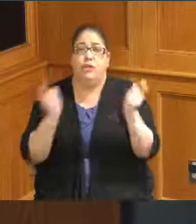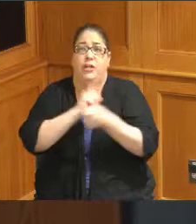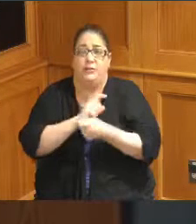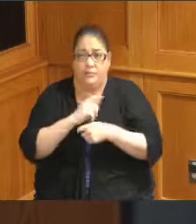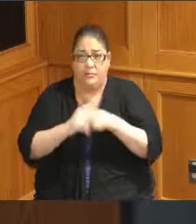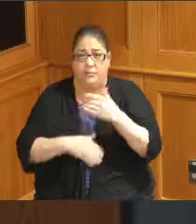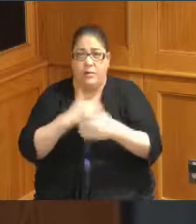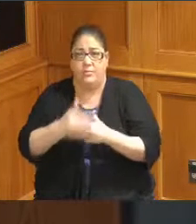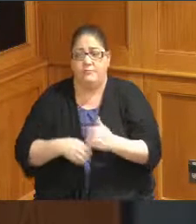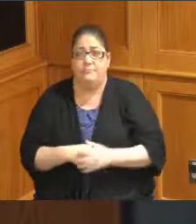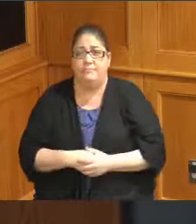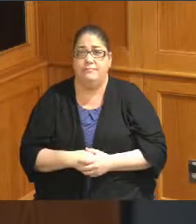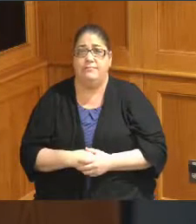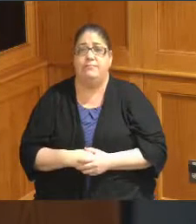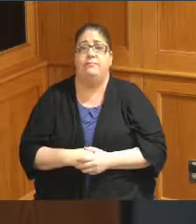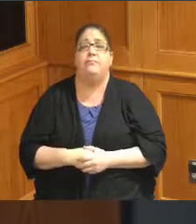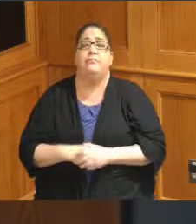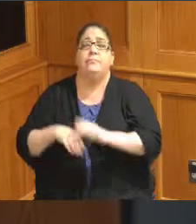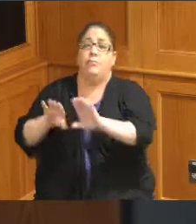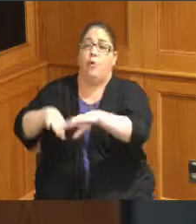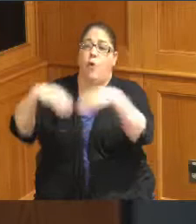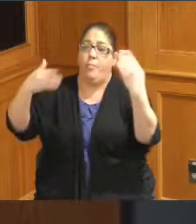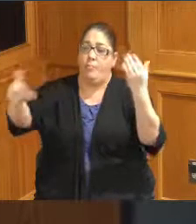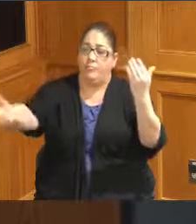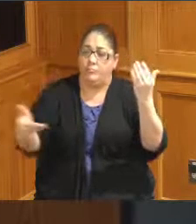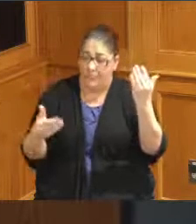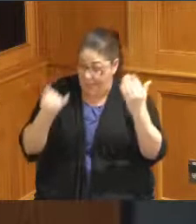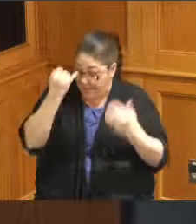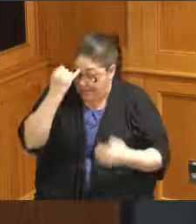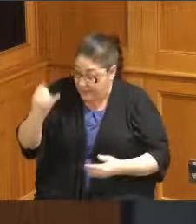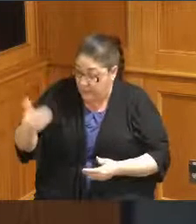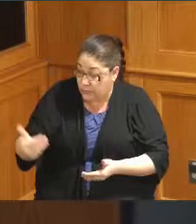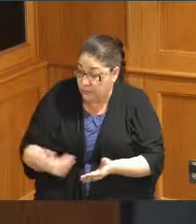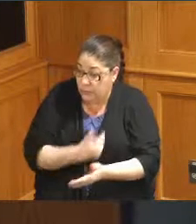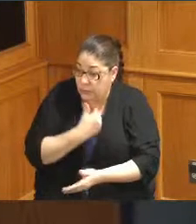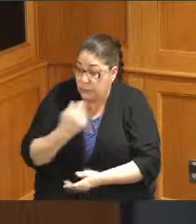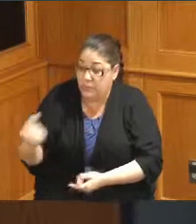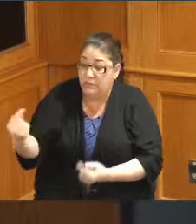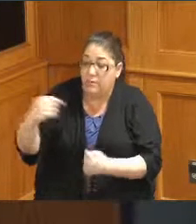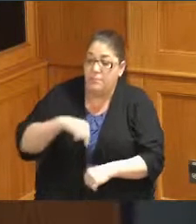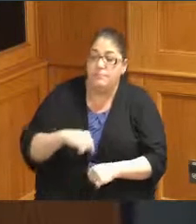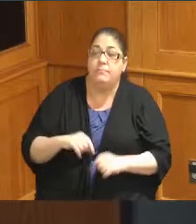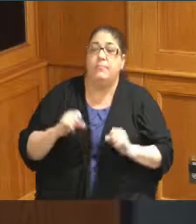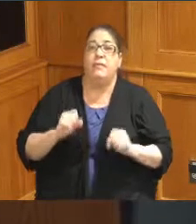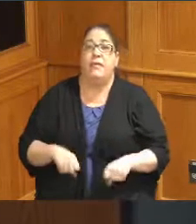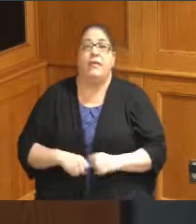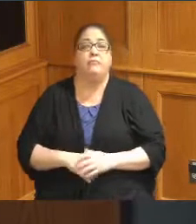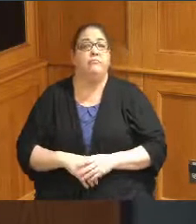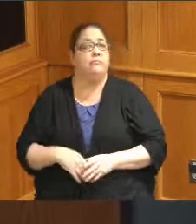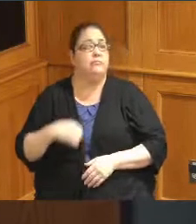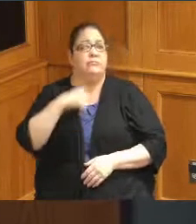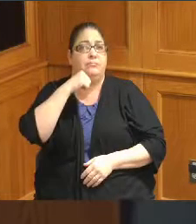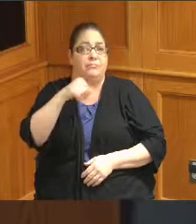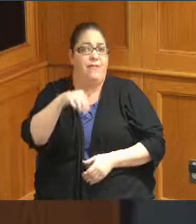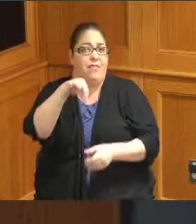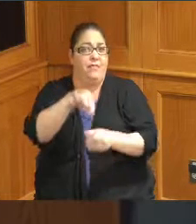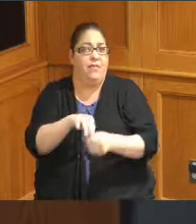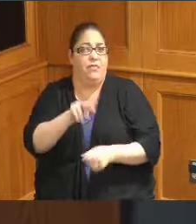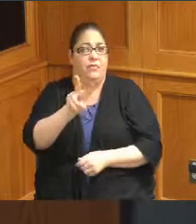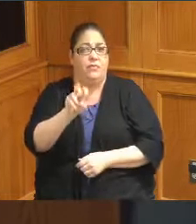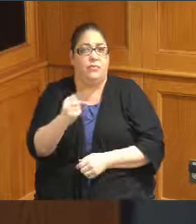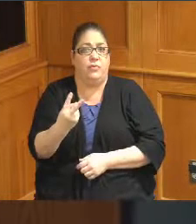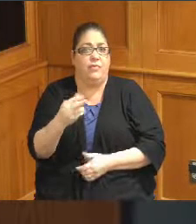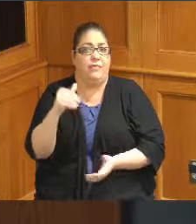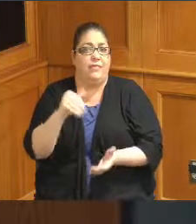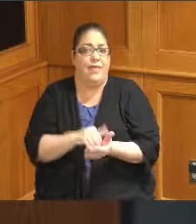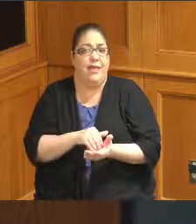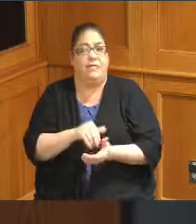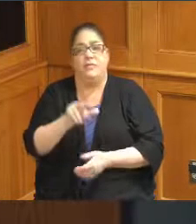people have an opportunity with new ideas to come to the table now I didn't get elected with 212 363